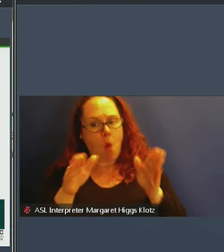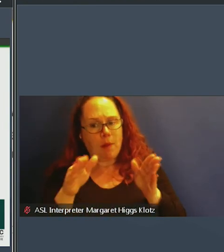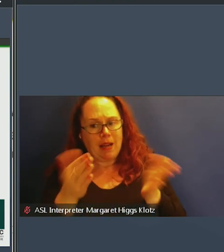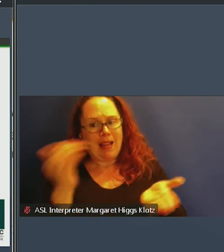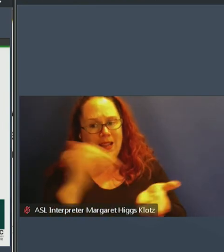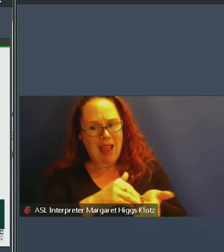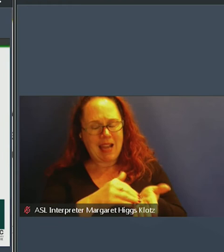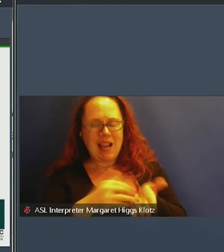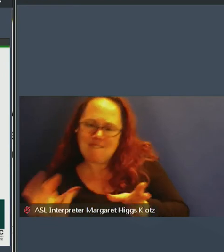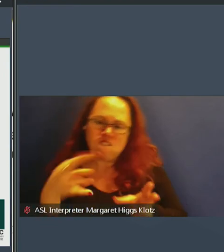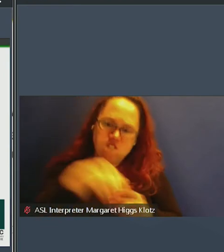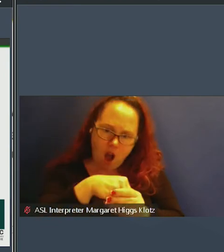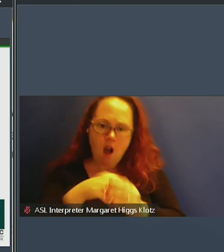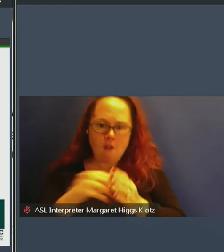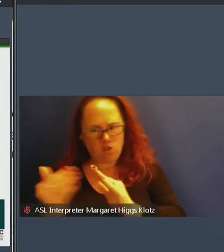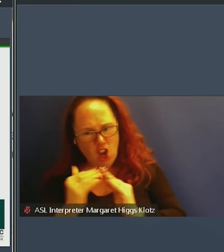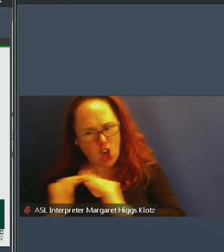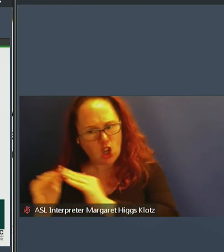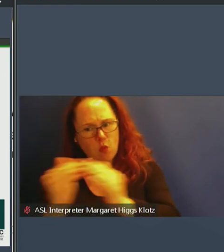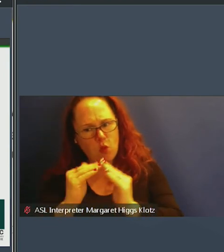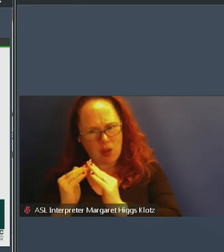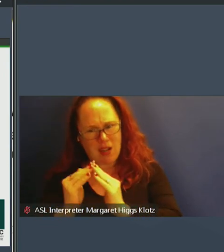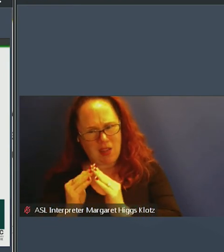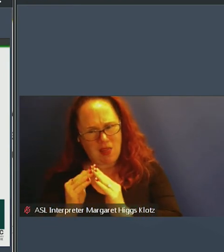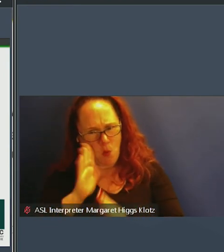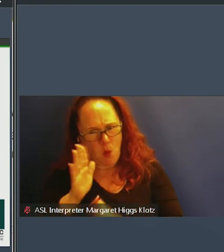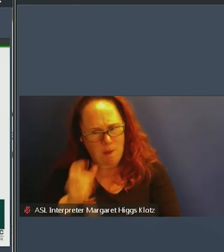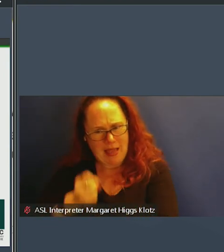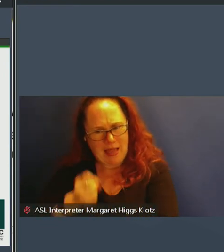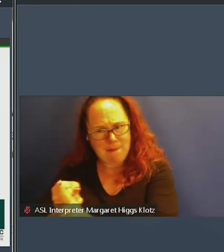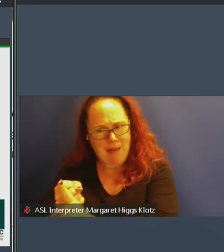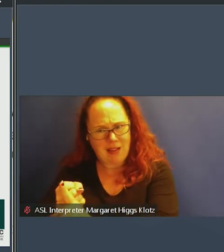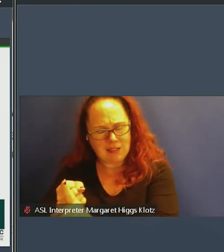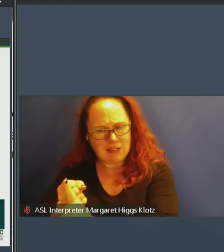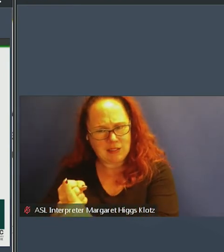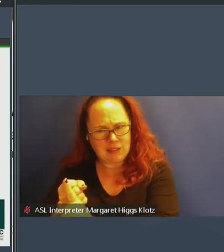let's get the public input from those who would be greatly impacted by this project. And why do you sneak it?